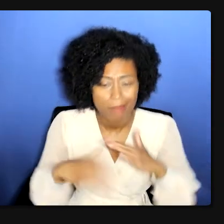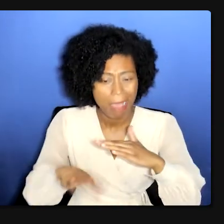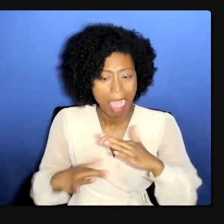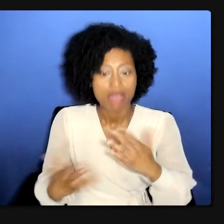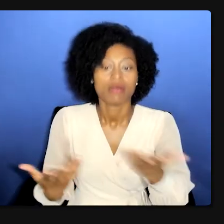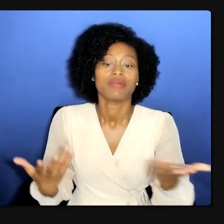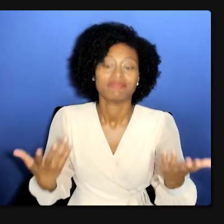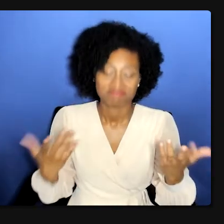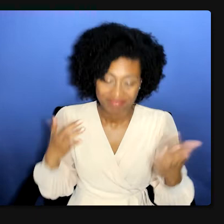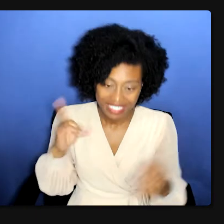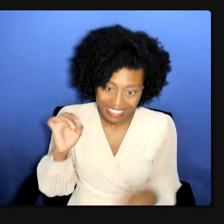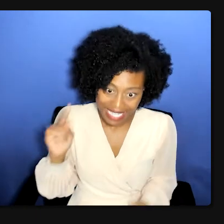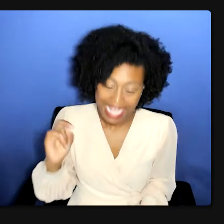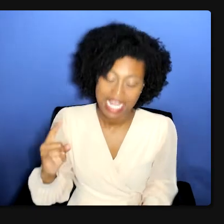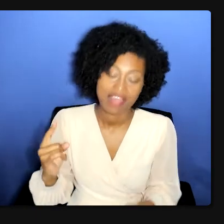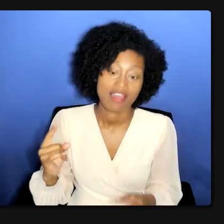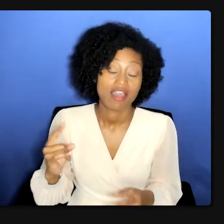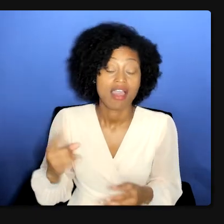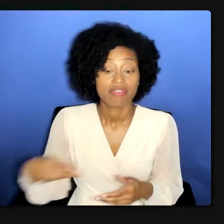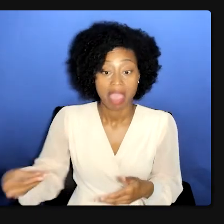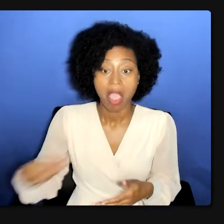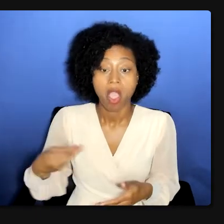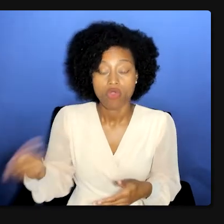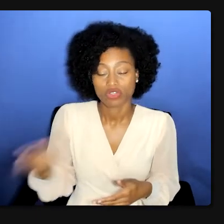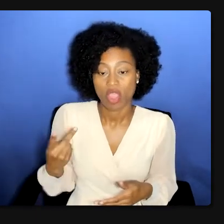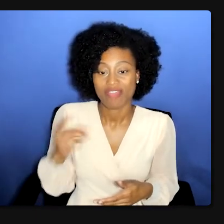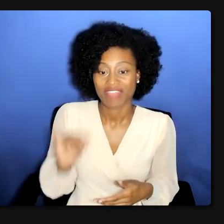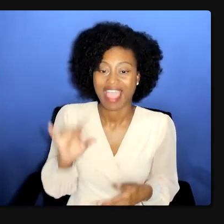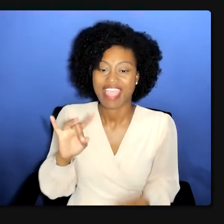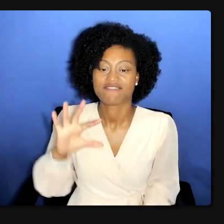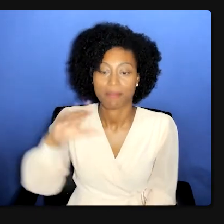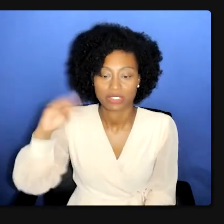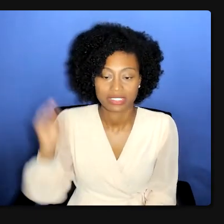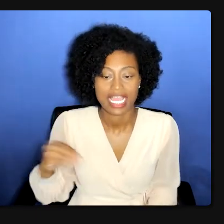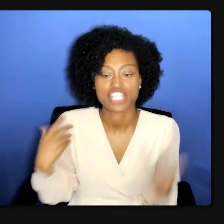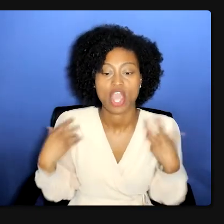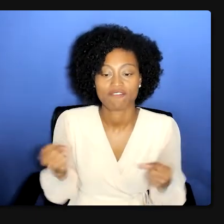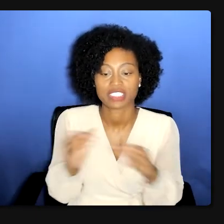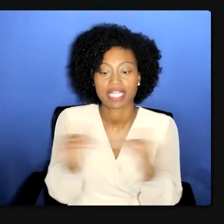is the data that returns statistical significance in an 85% confidence level,